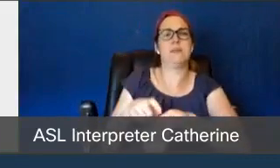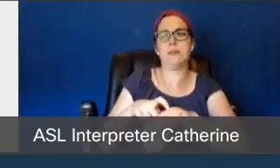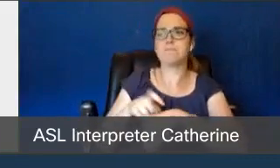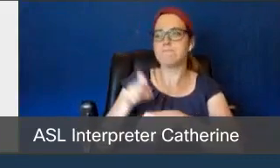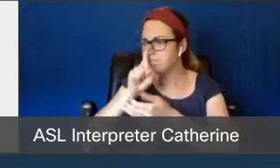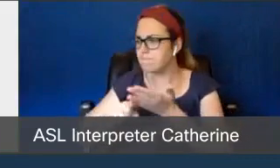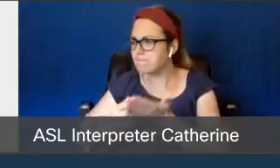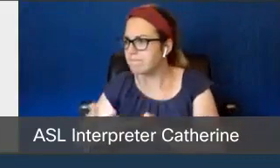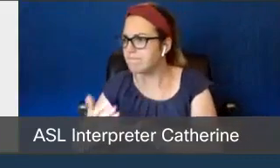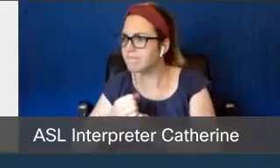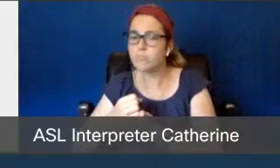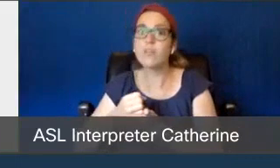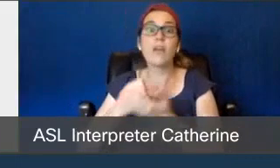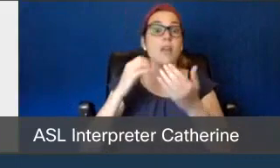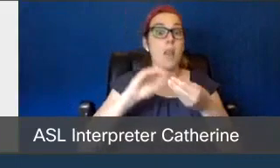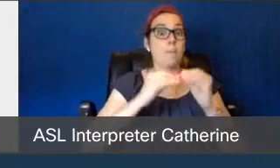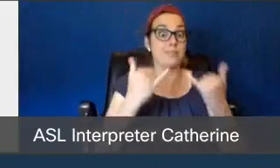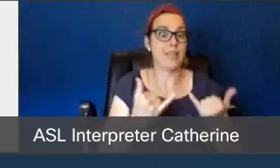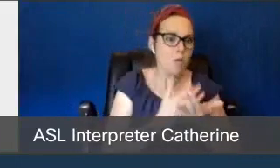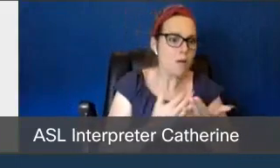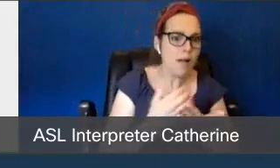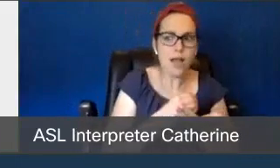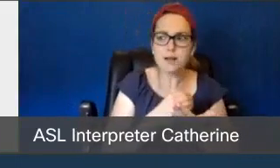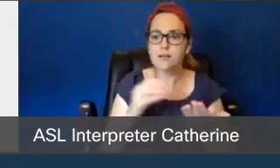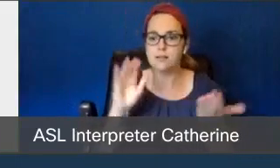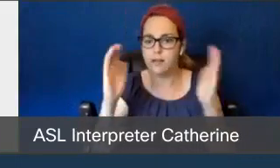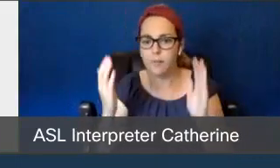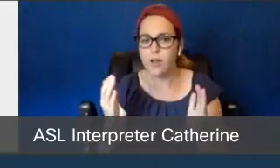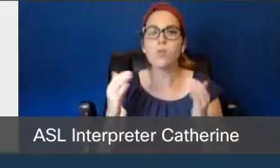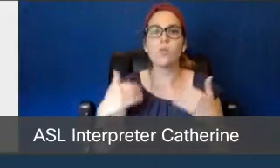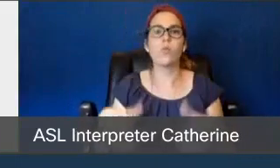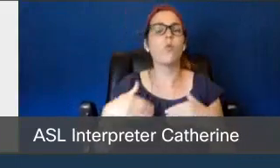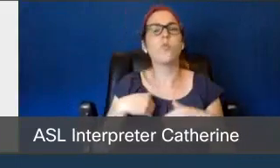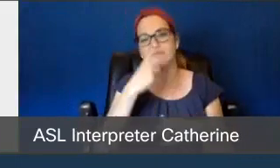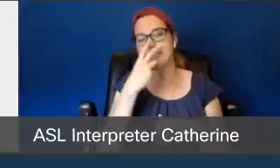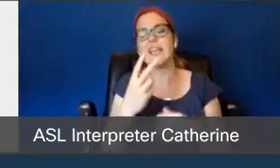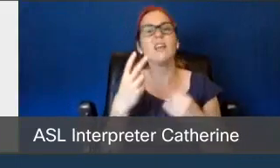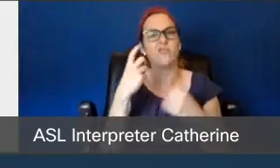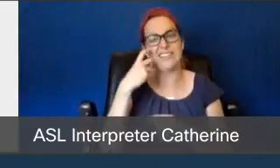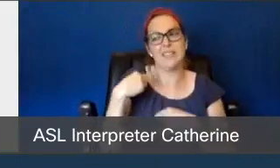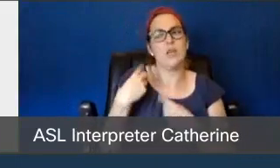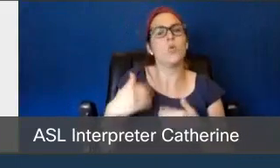and finding, you know, substantial overdose death rates for participants having left those programs